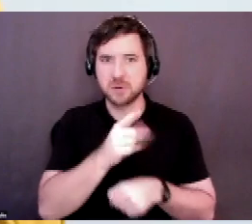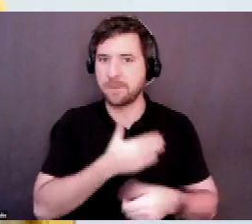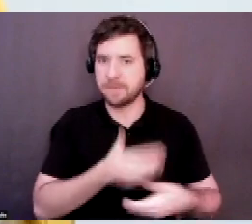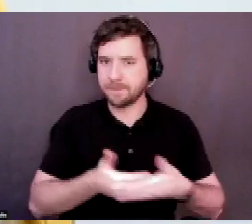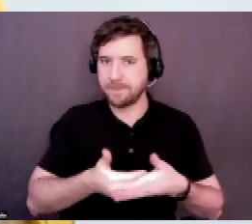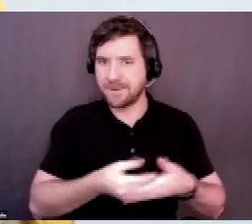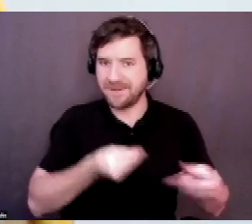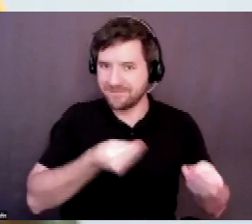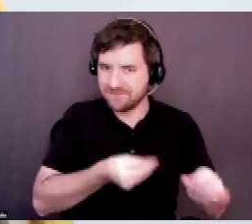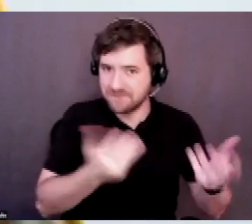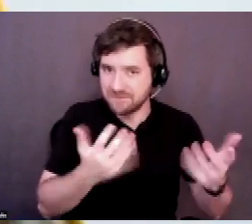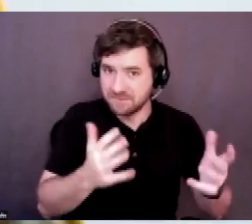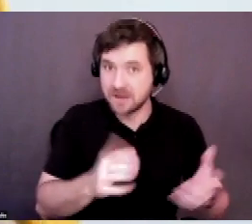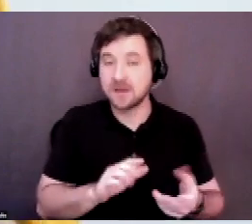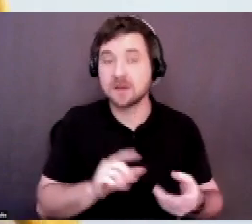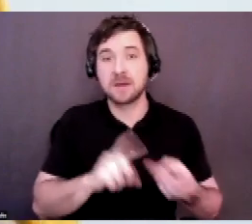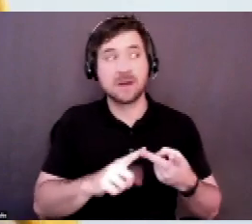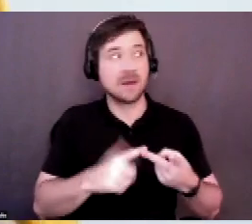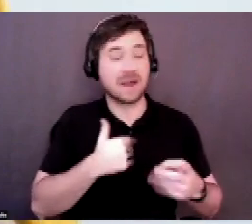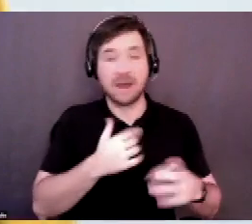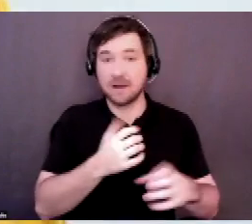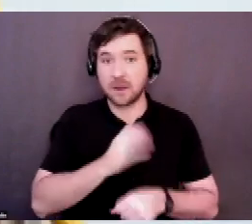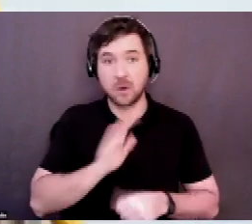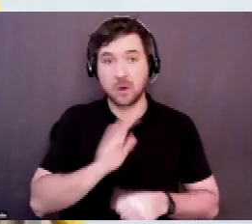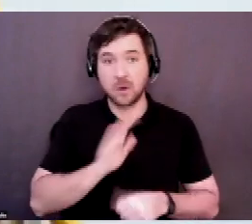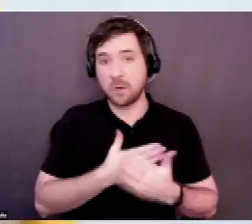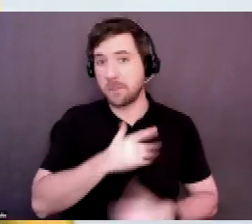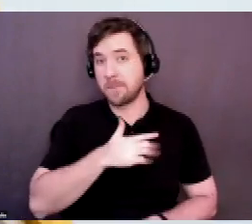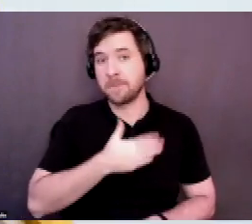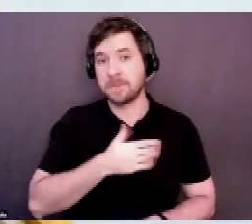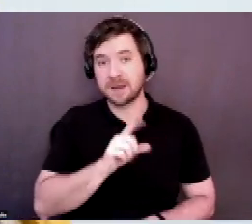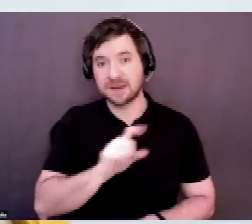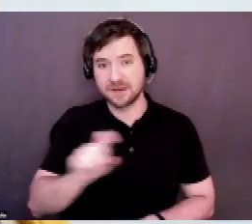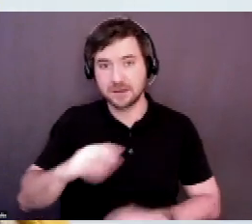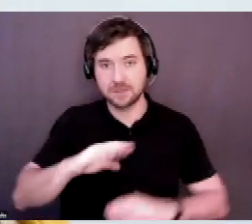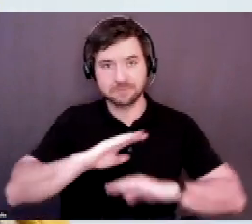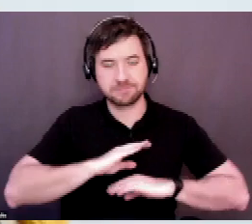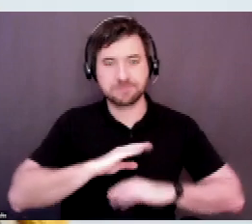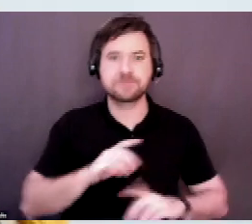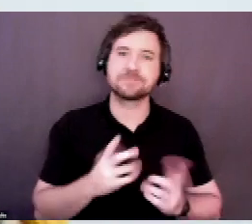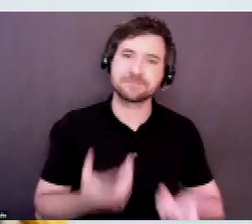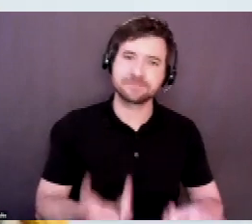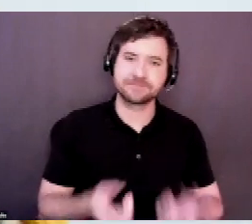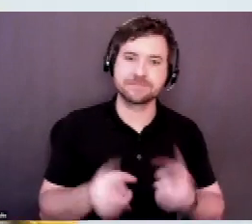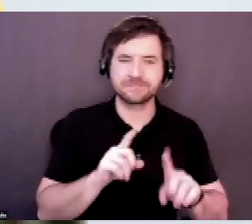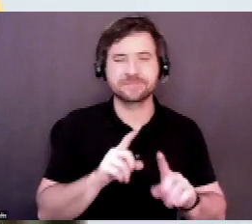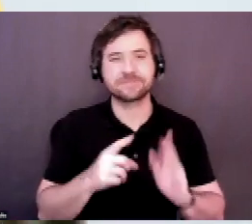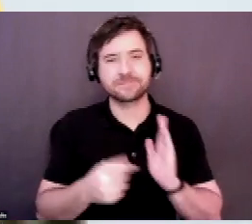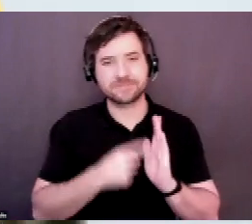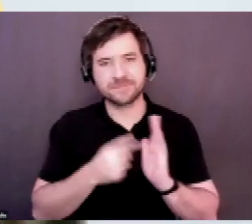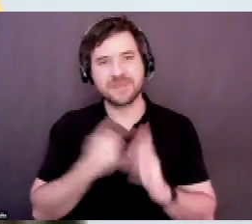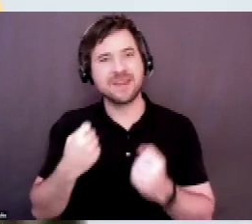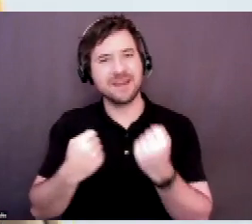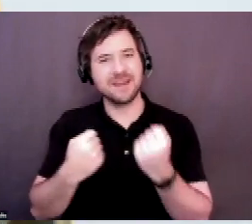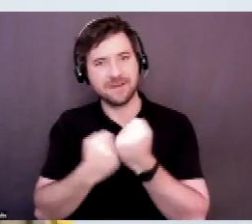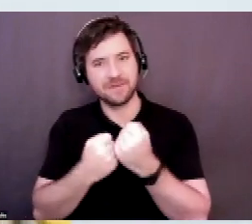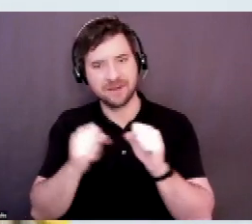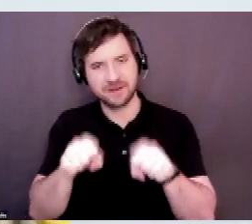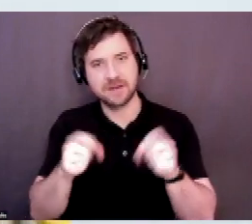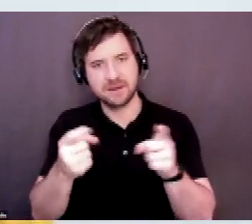You know, required. But sometimes the advocacy can be in the moment, right? Until you get outside situation,